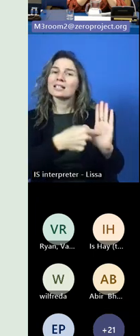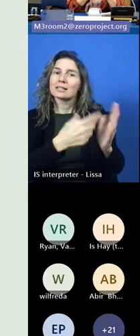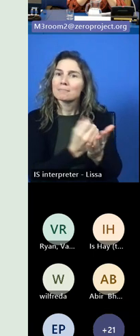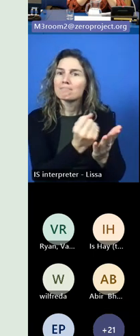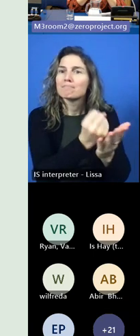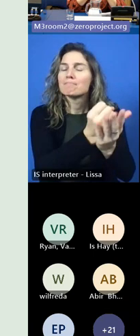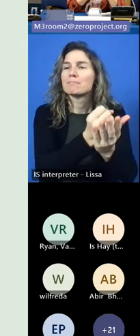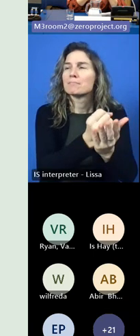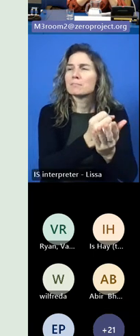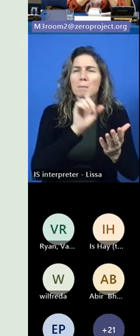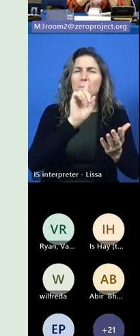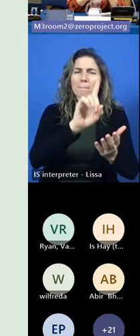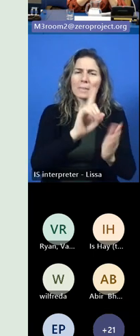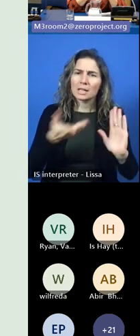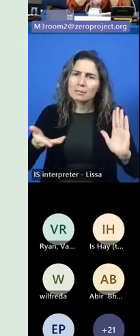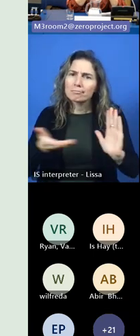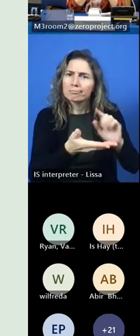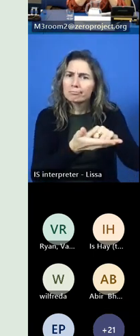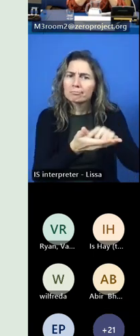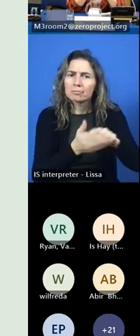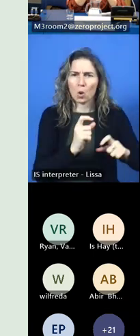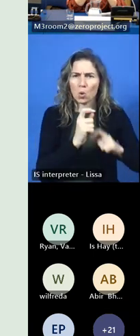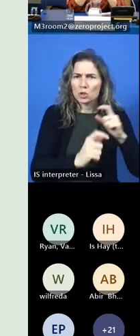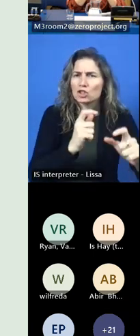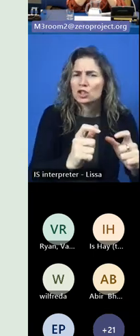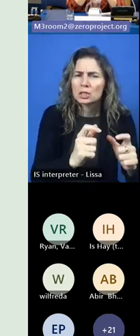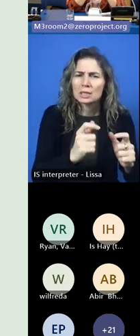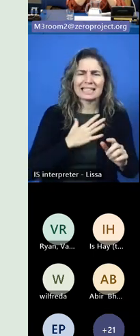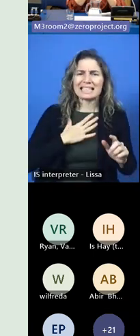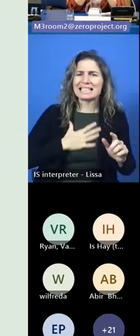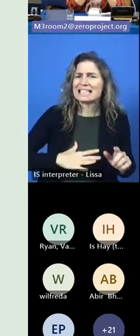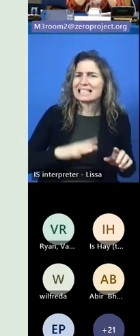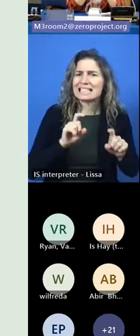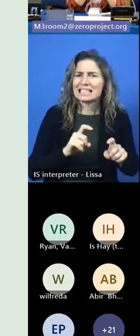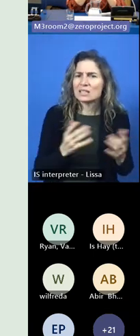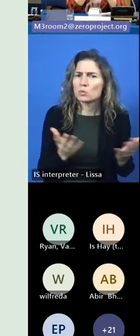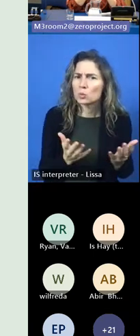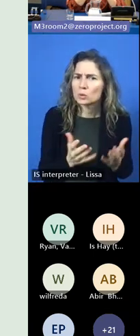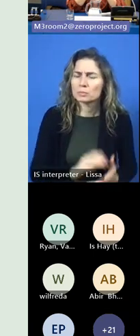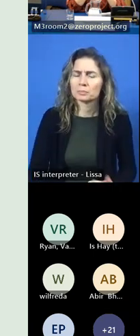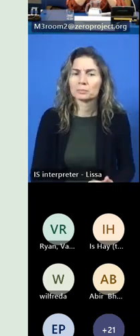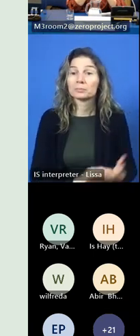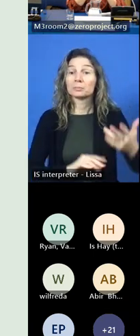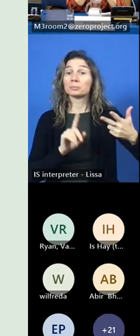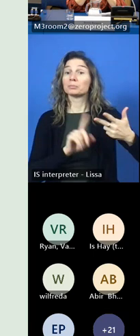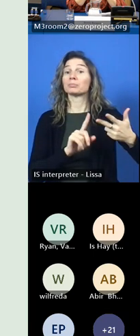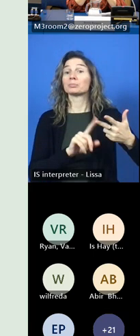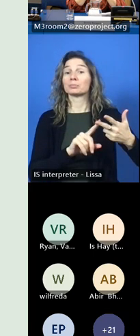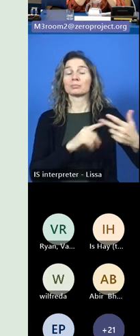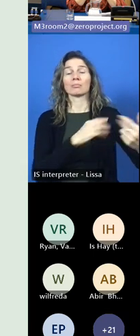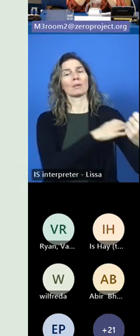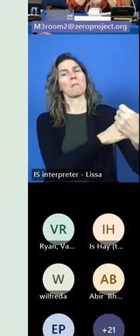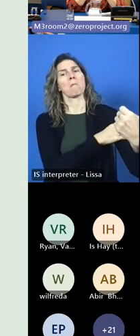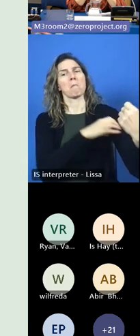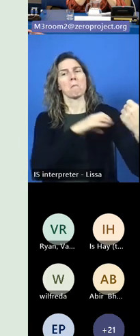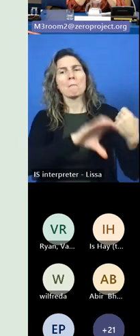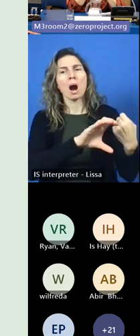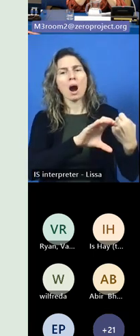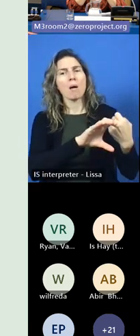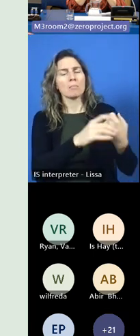we need? Where do we go from here? Empowerment for choice. Empowerment is choice, the choice